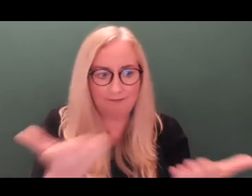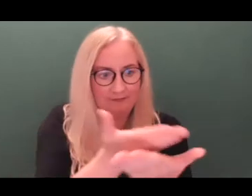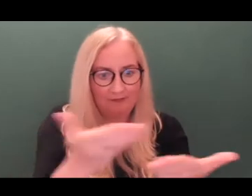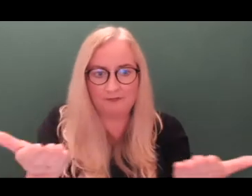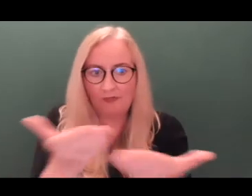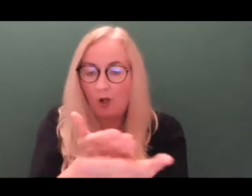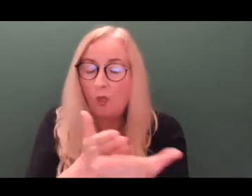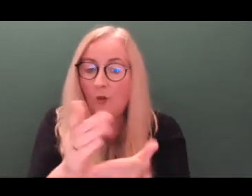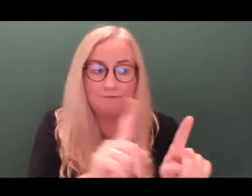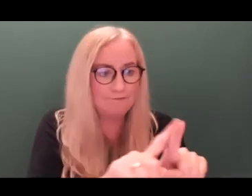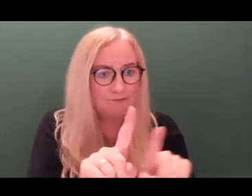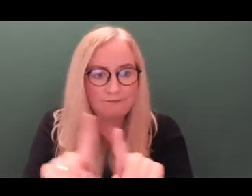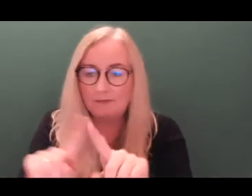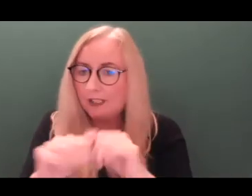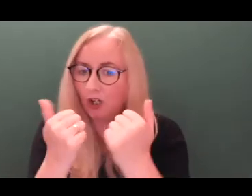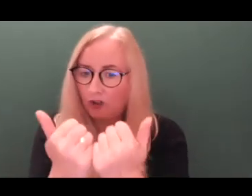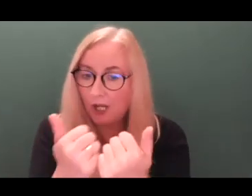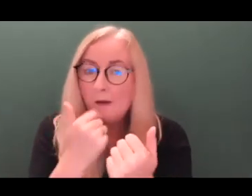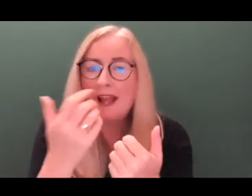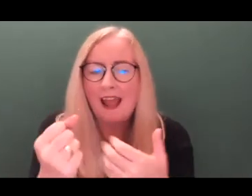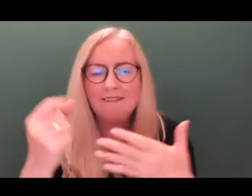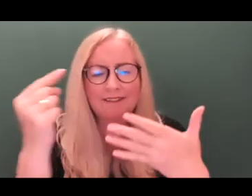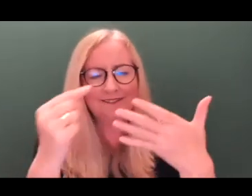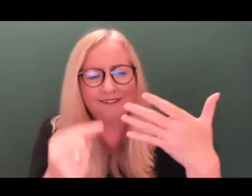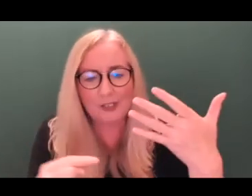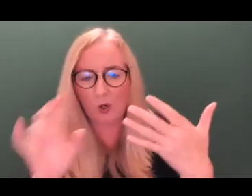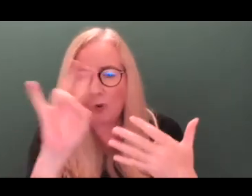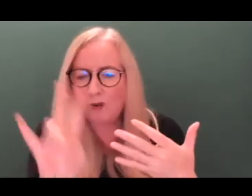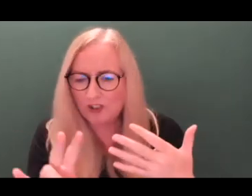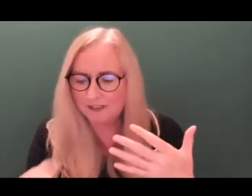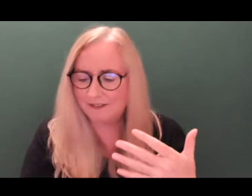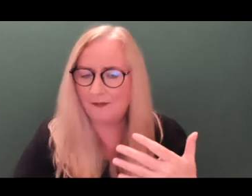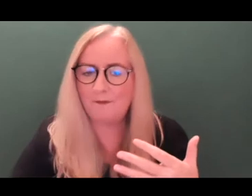I have a number of questions here, I am going to bring Áine back in for some of them,